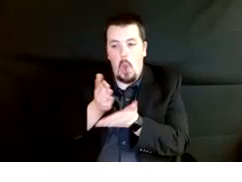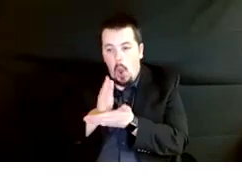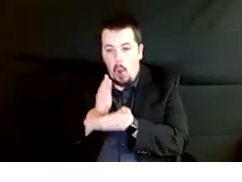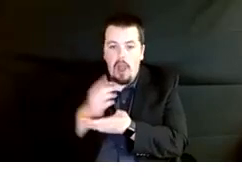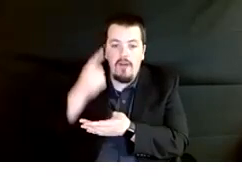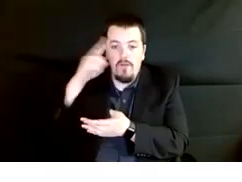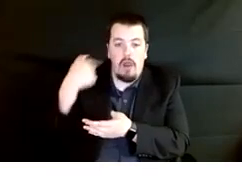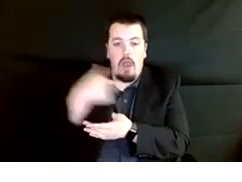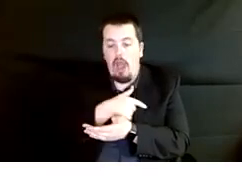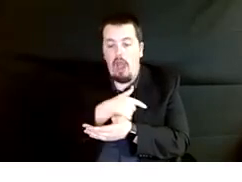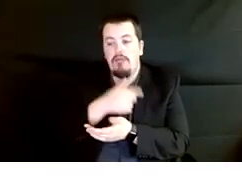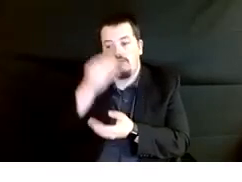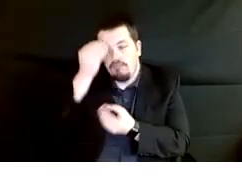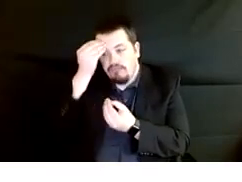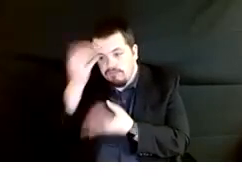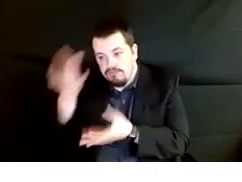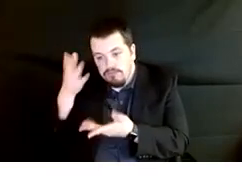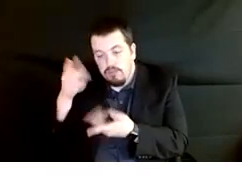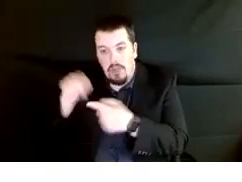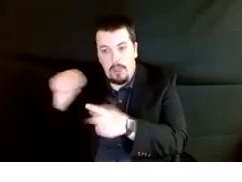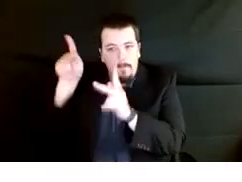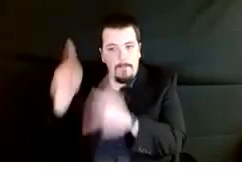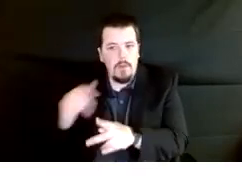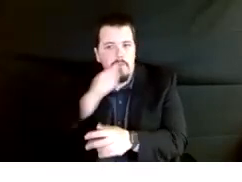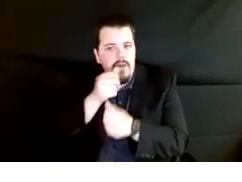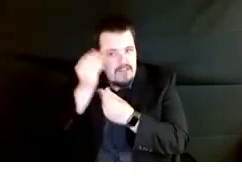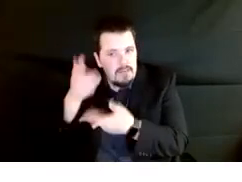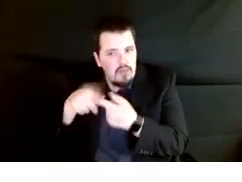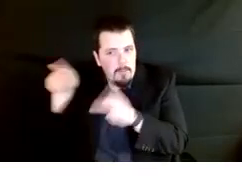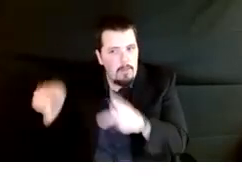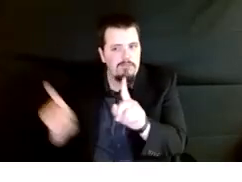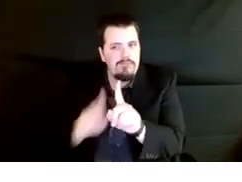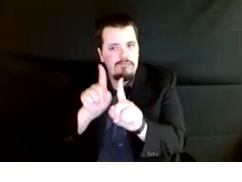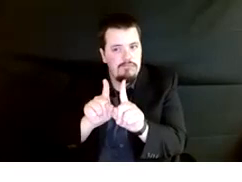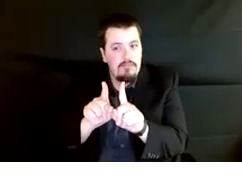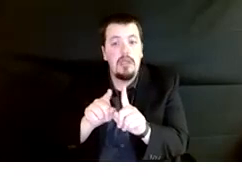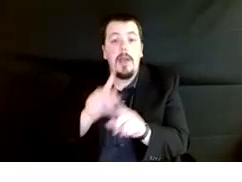disclose health care information to this person and certainly uh the patient needs to authorize that